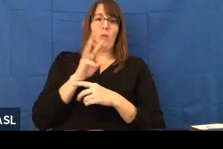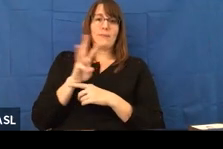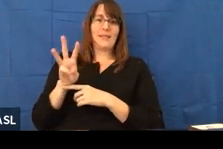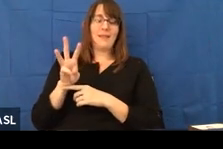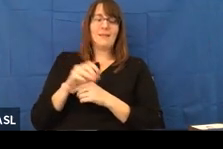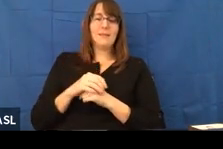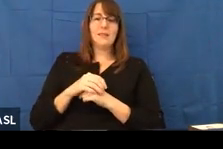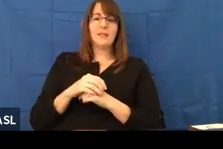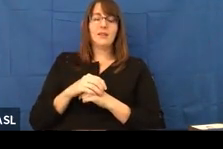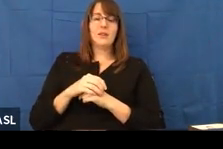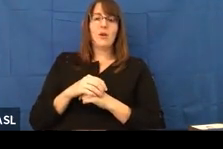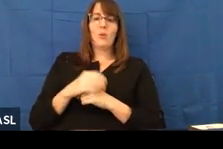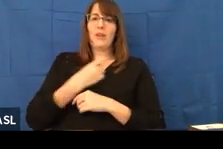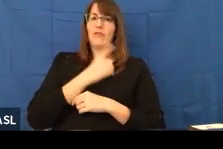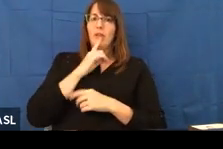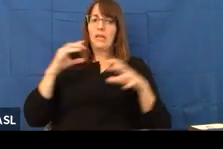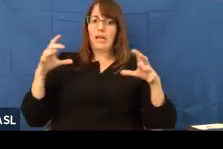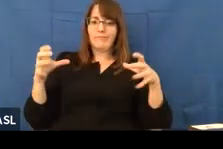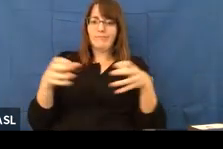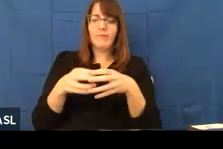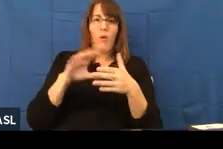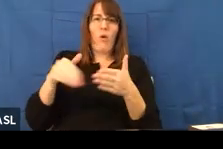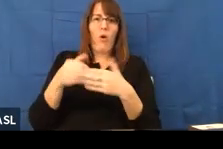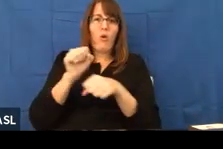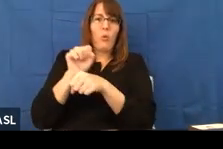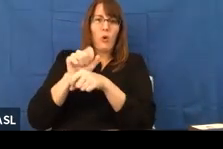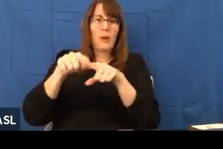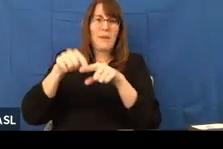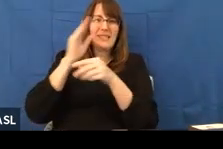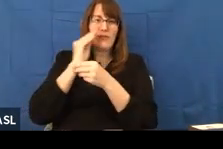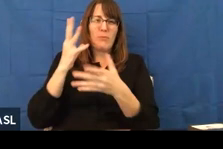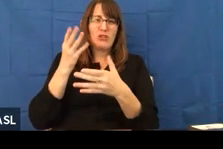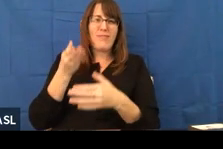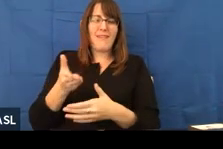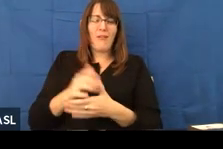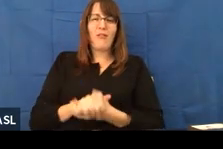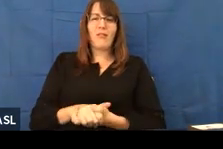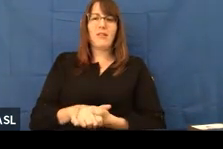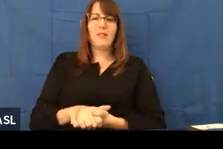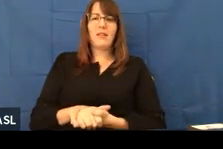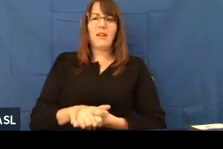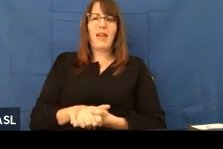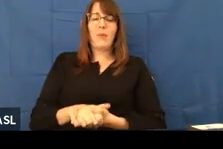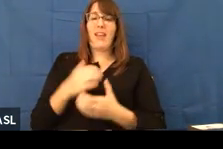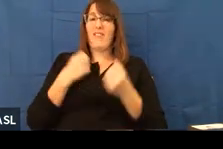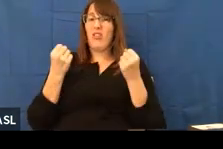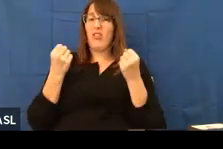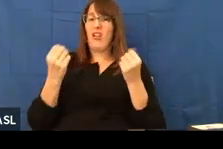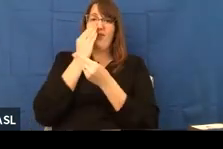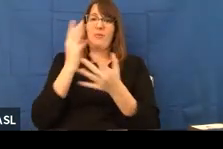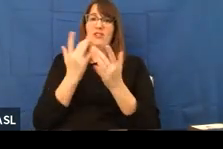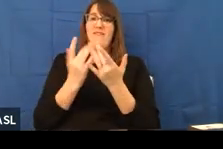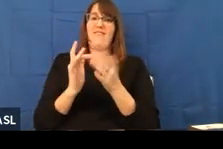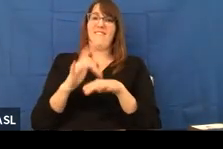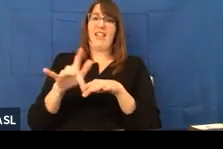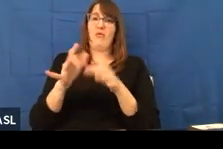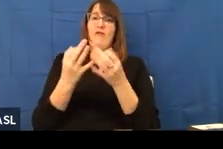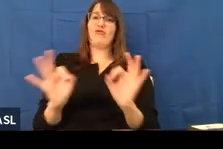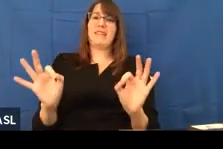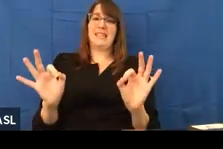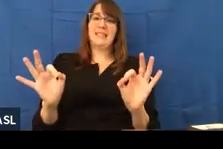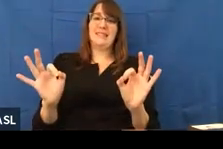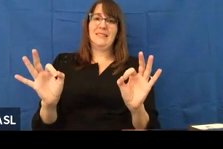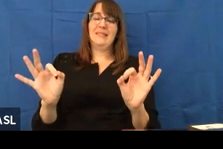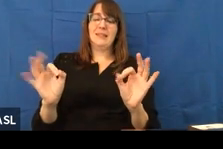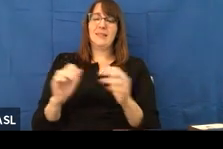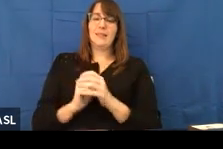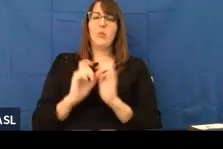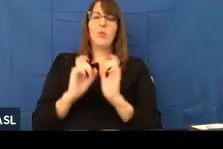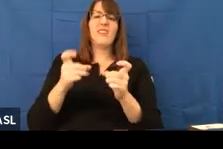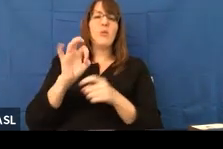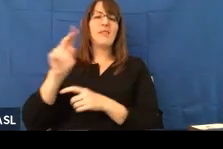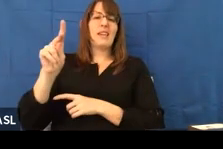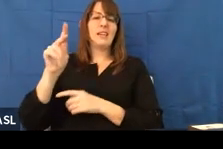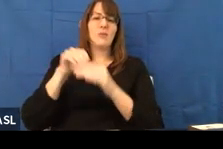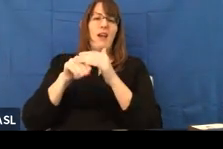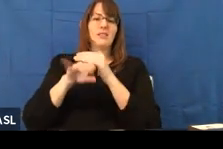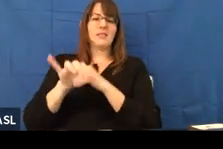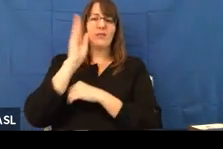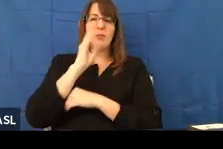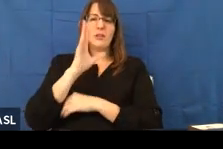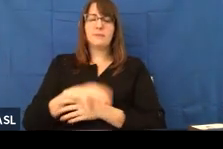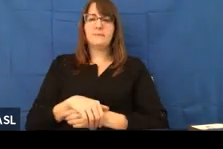Jewyl Alderson Clarke, SDCOE: Curate work based learning experiences as well as record. Many of them. And so those we have available for free. And so we'll make sure that you have access to that on the link in a little bit. Now once you prepare these resources.